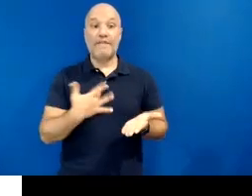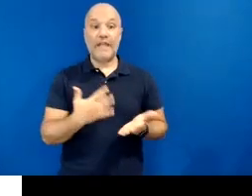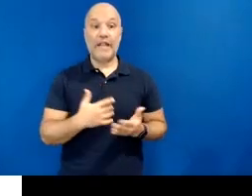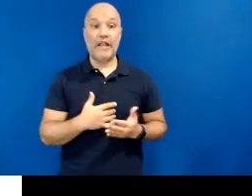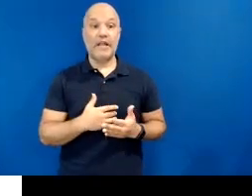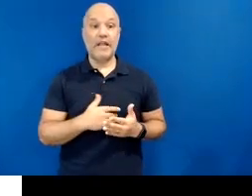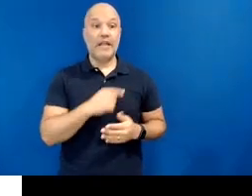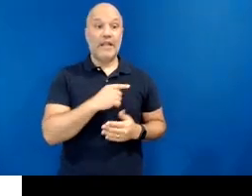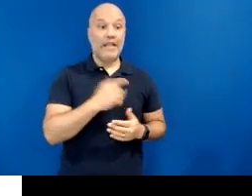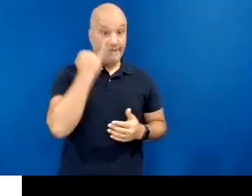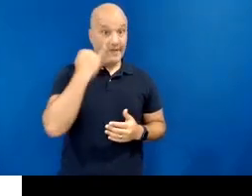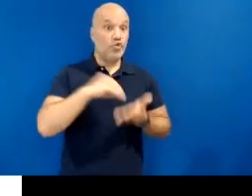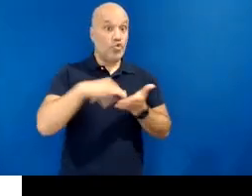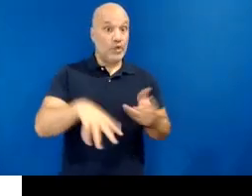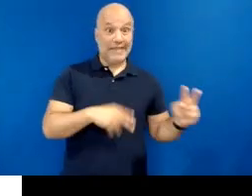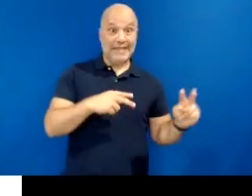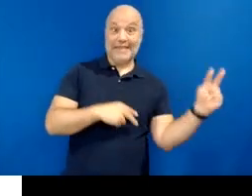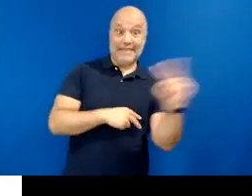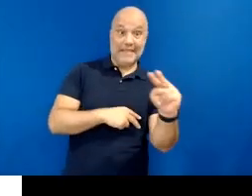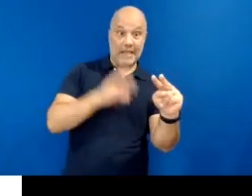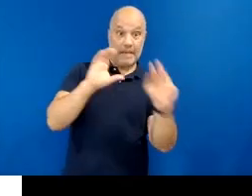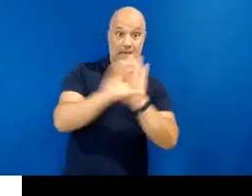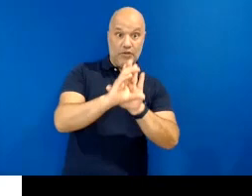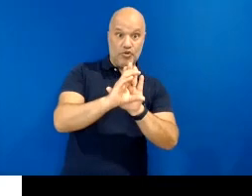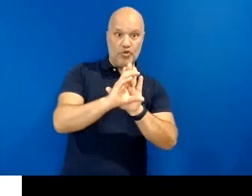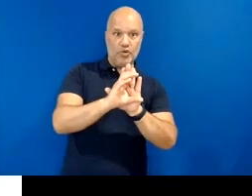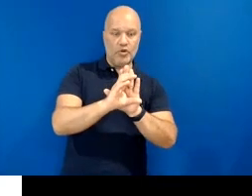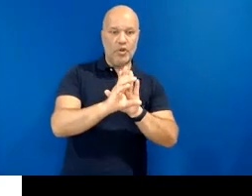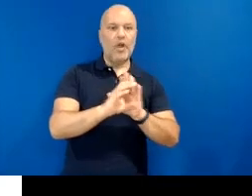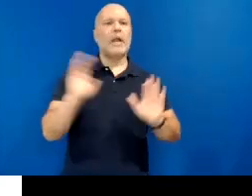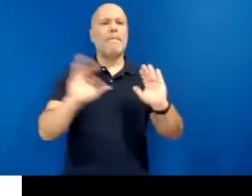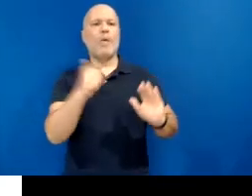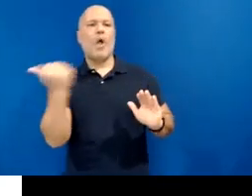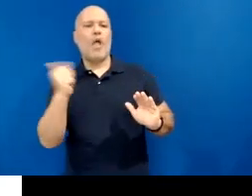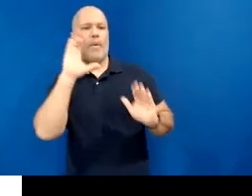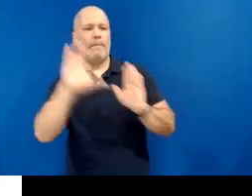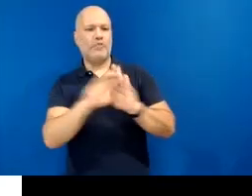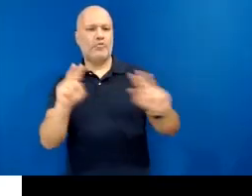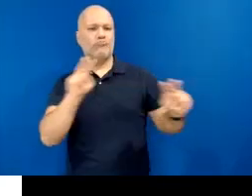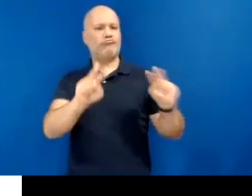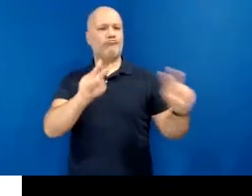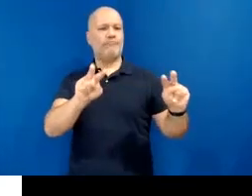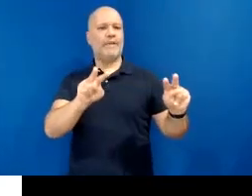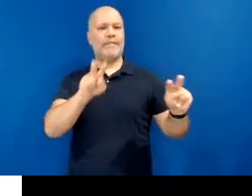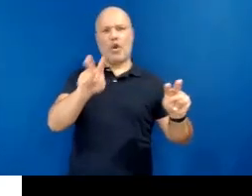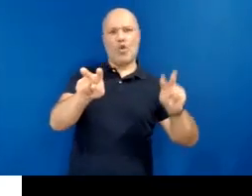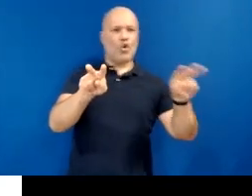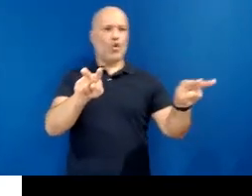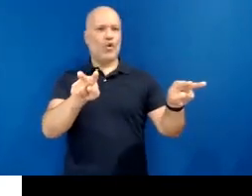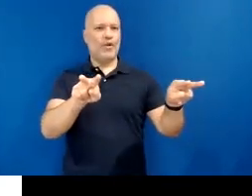this versus the other image. Let's take a look. We're very used to seeing this.